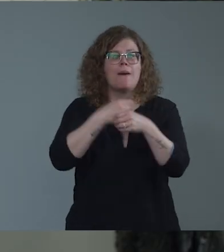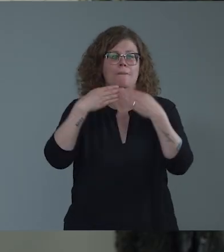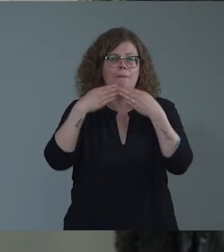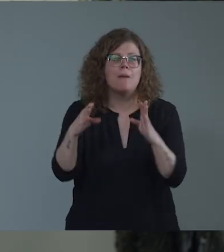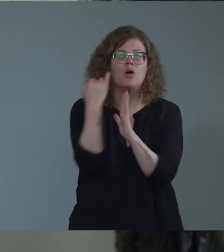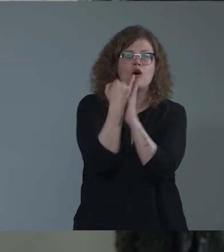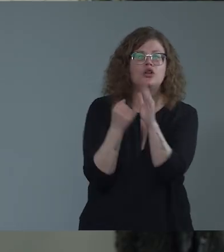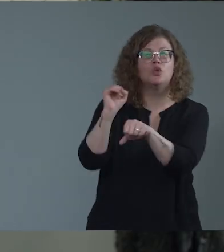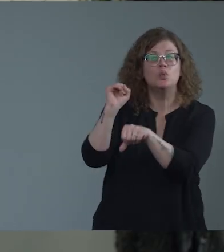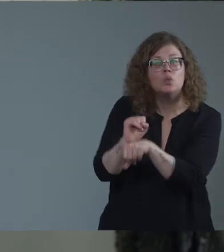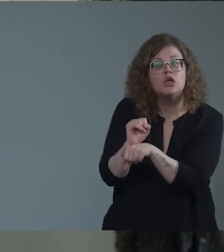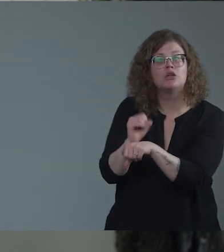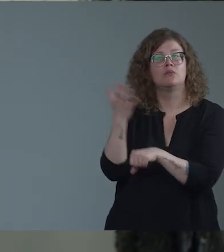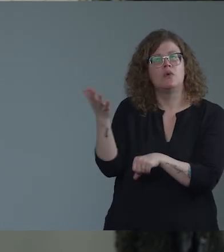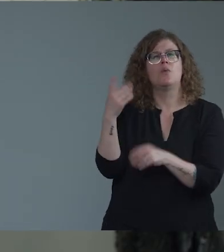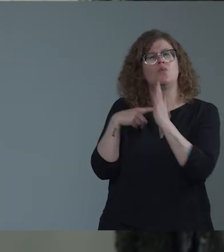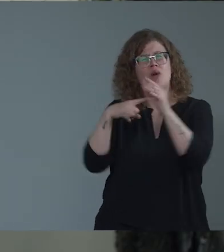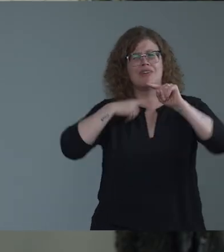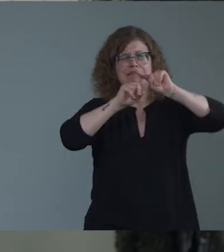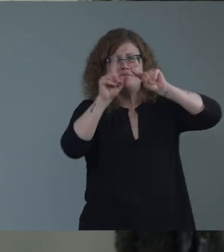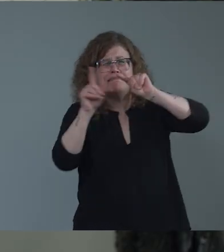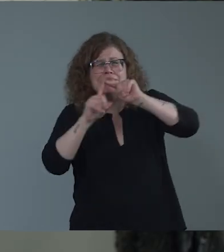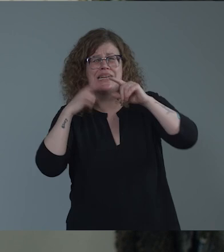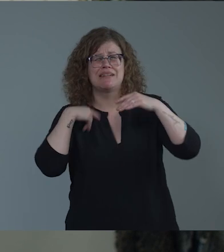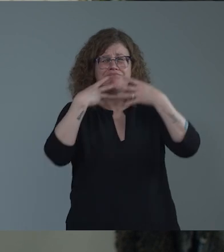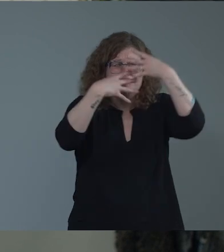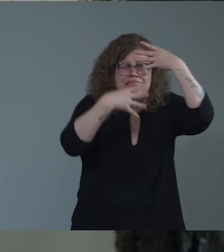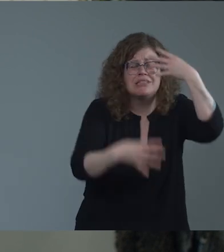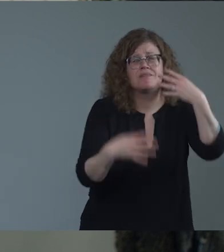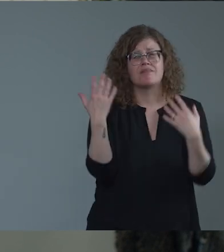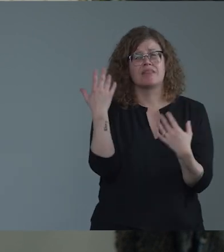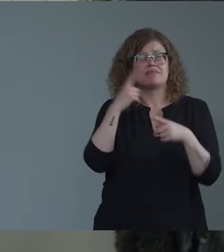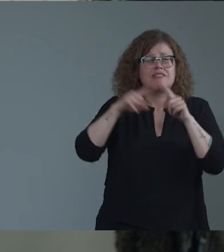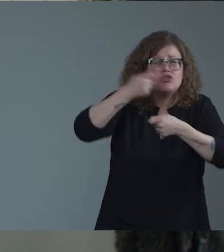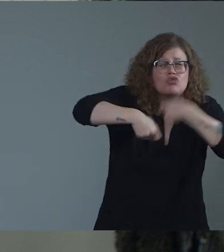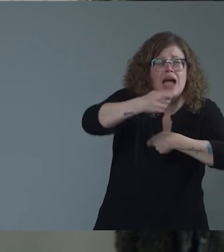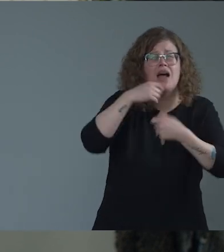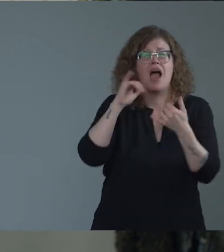the creation of a public artwork. So there are many different facets,